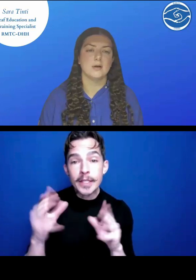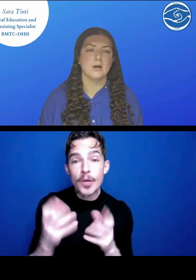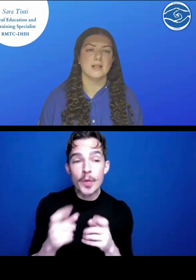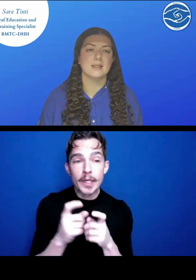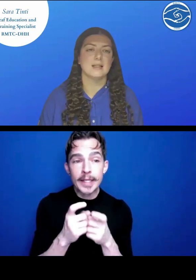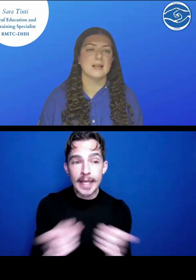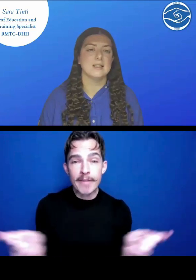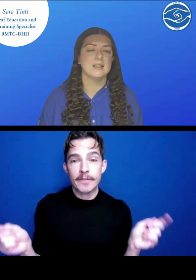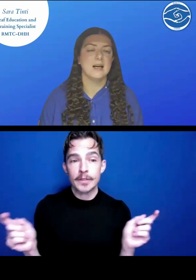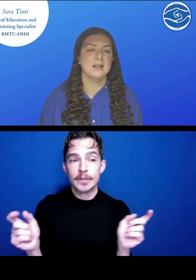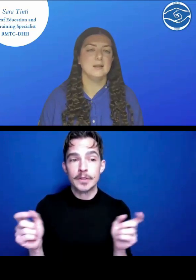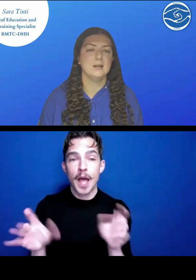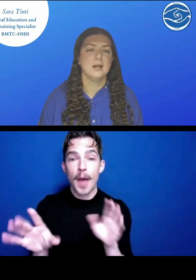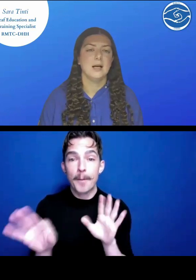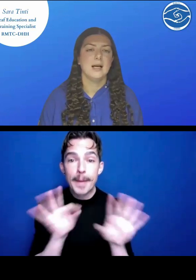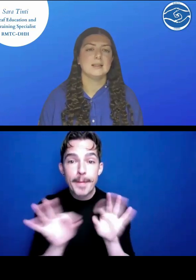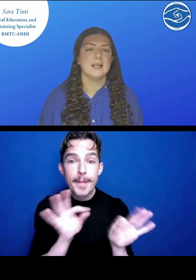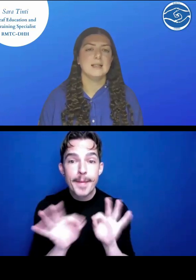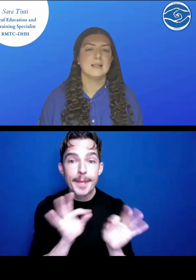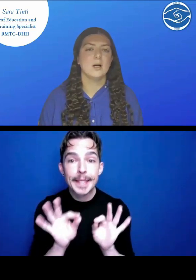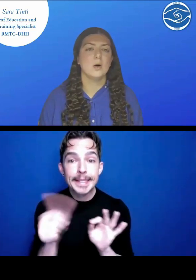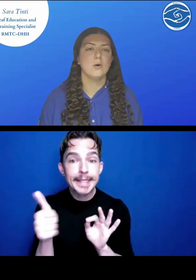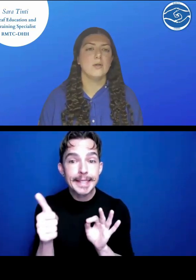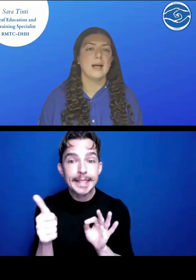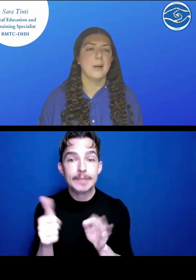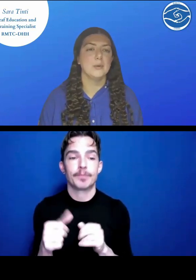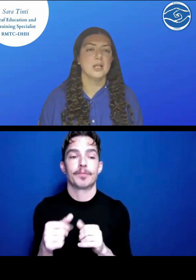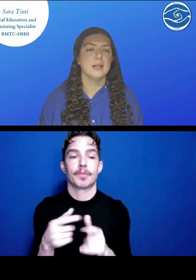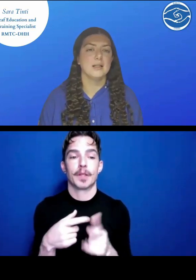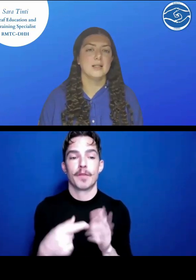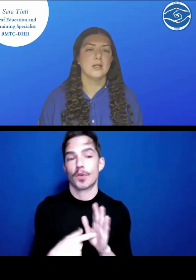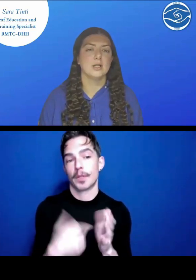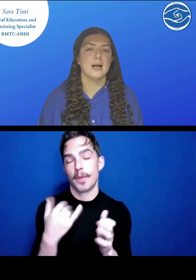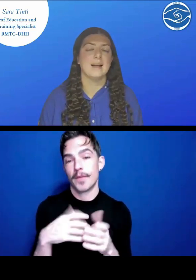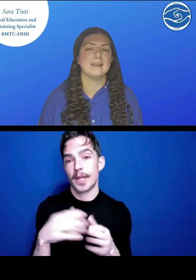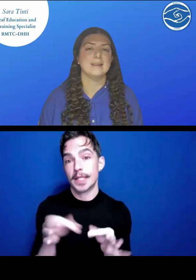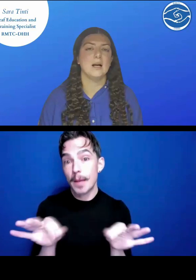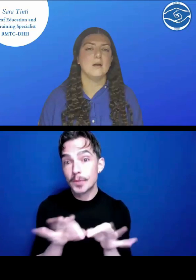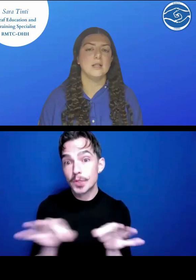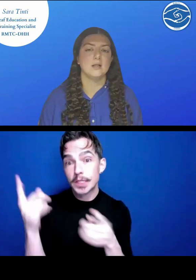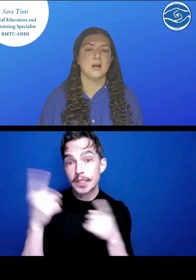to. I'm going to select 10. And let's say, oh, the captioning consideration guide. I love this